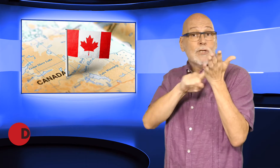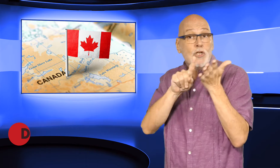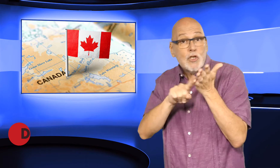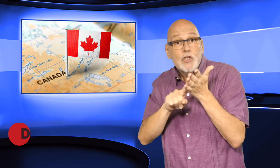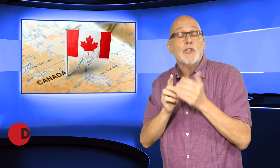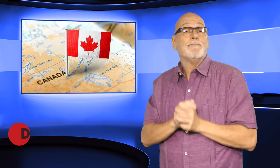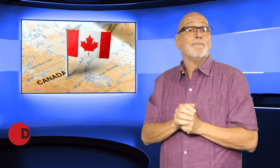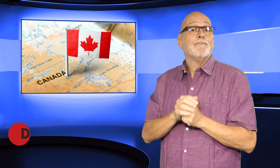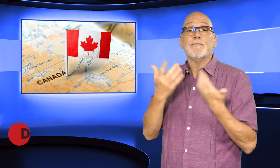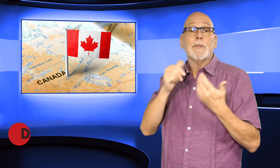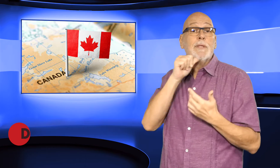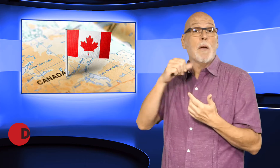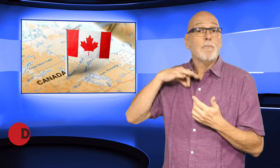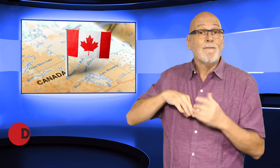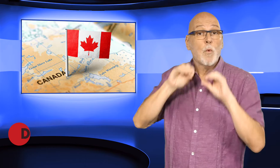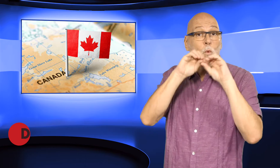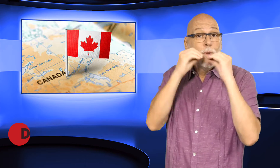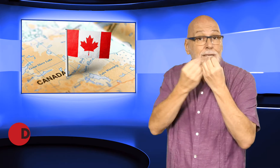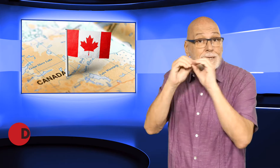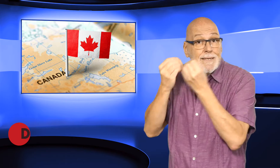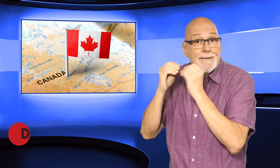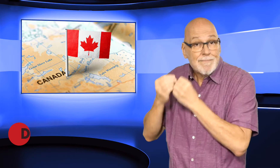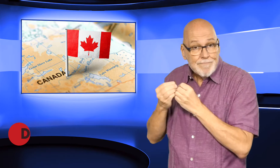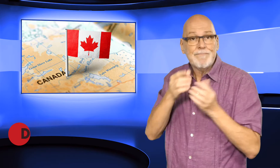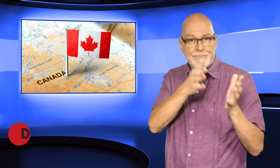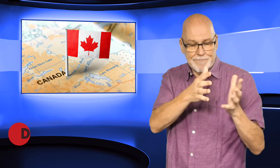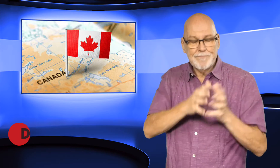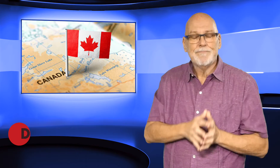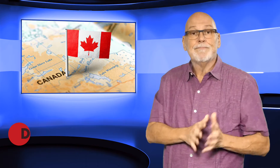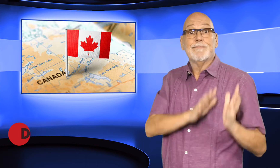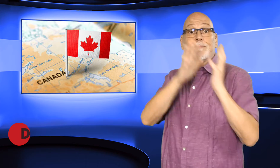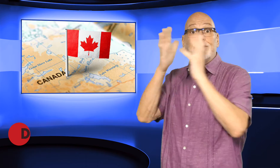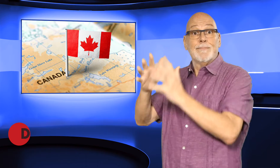research and non-profit organizations,